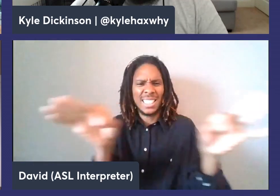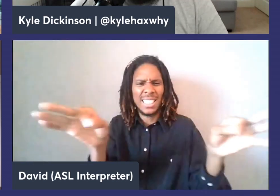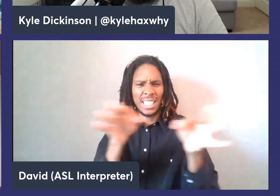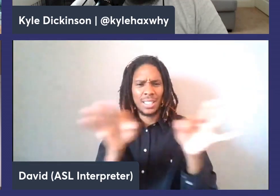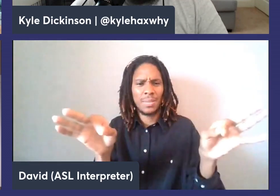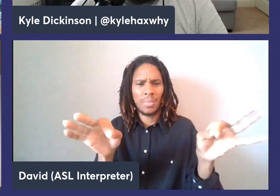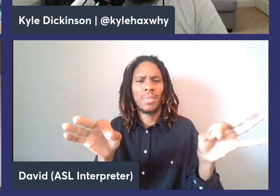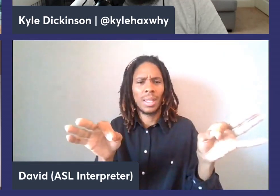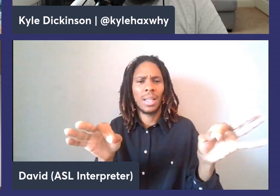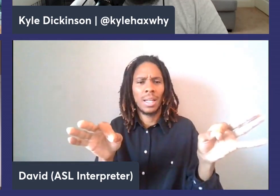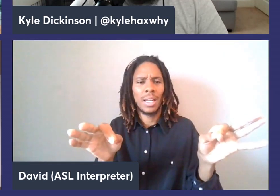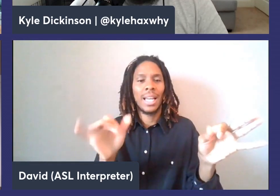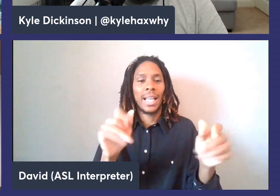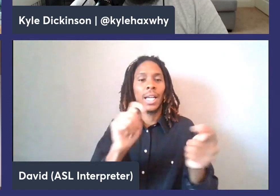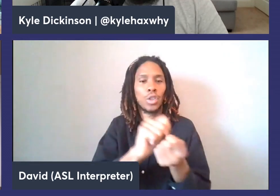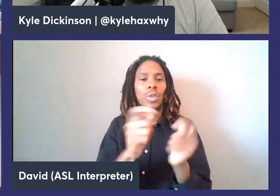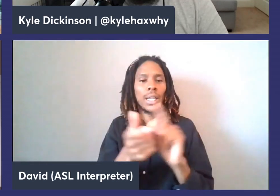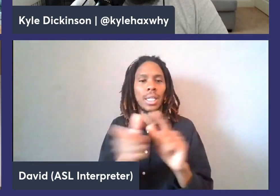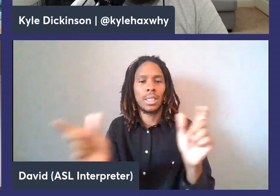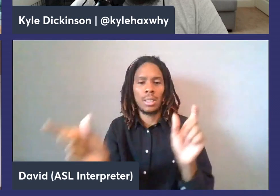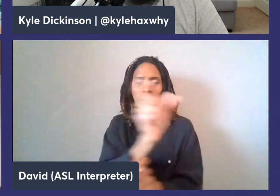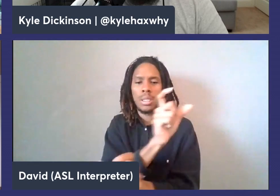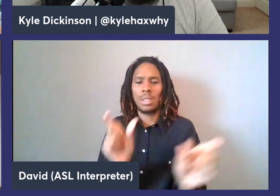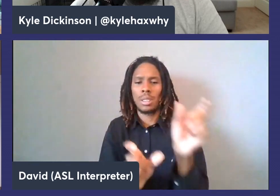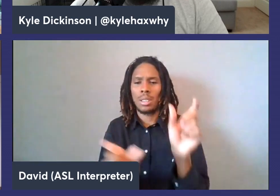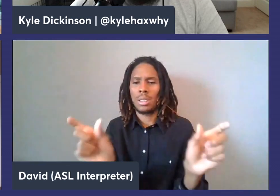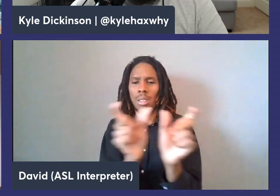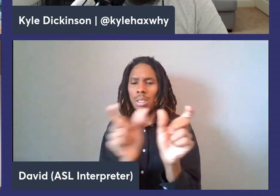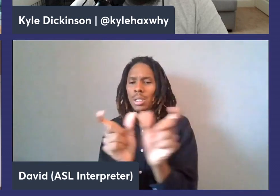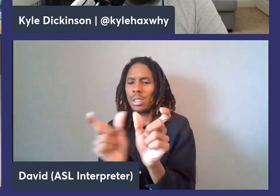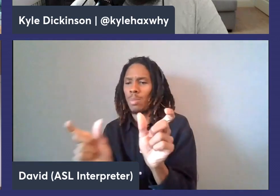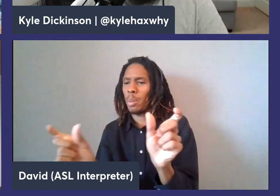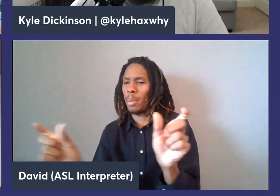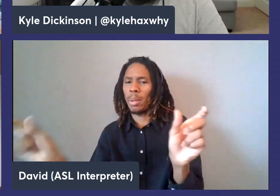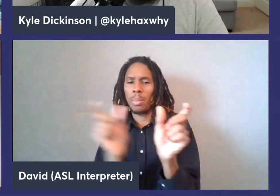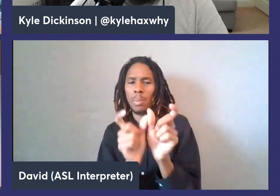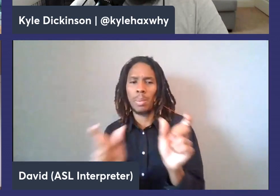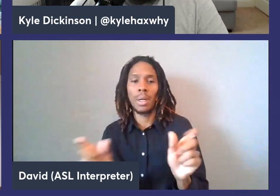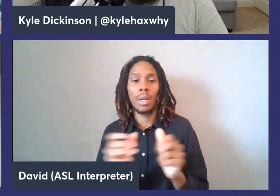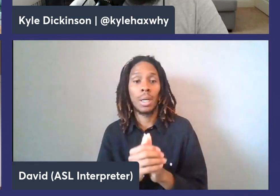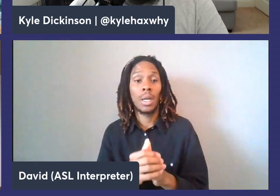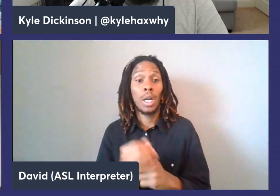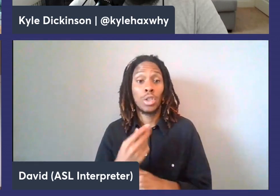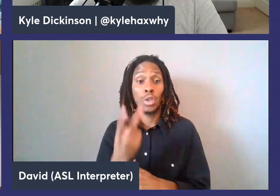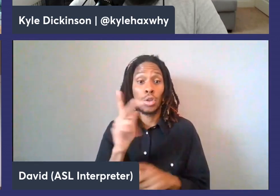and then does the translation. So, in a world where two people who don't share the same language,